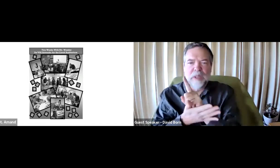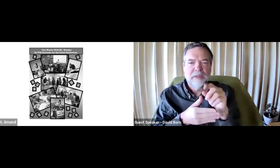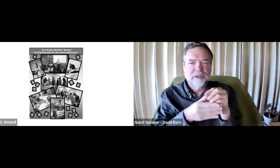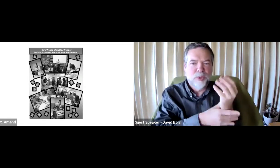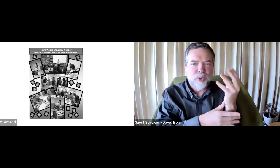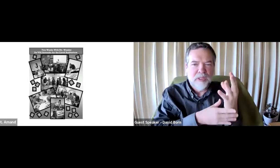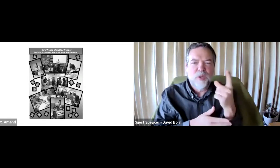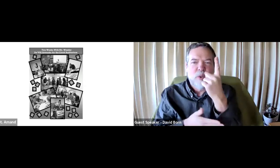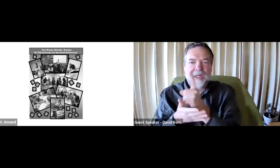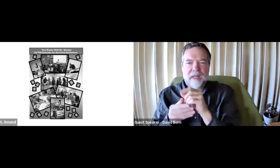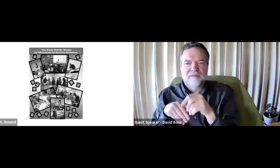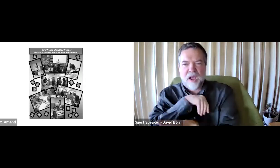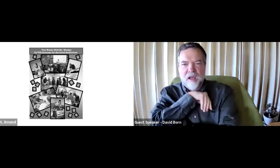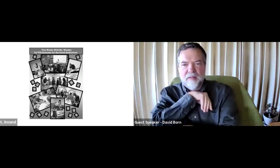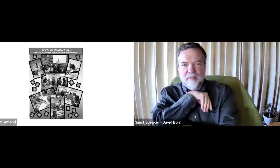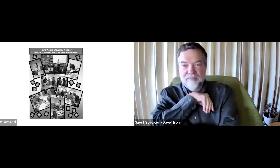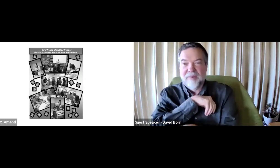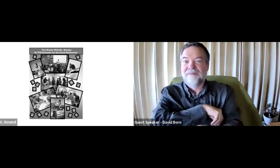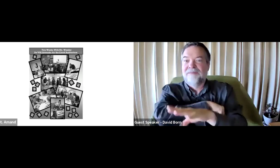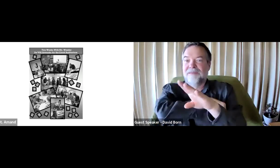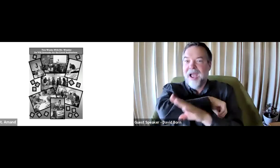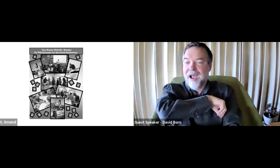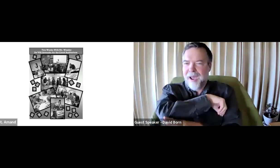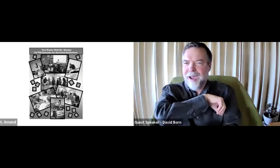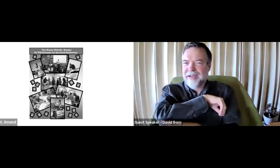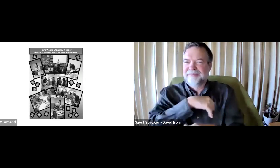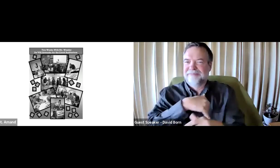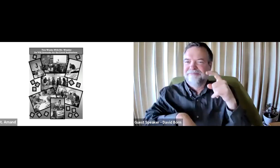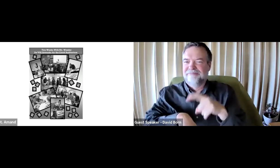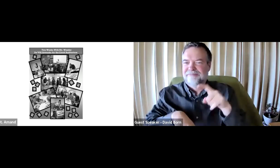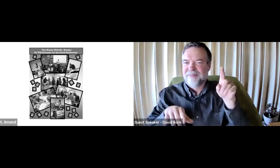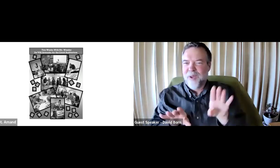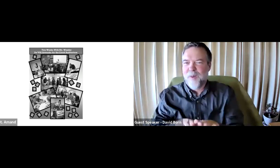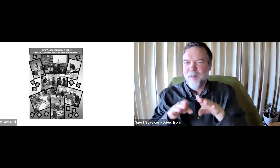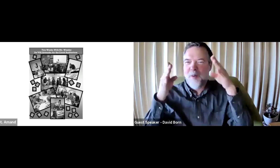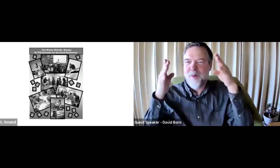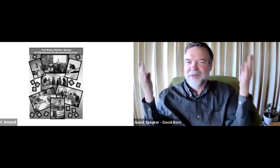so many long days, nights, weekends. You know, they worked from spring until fall,